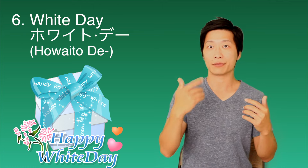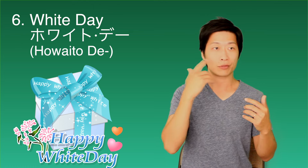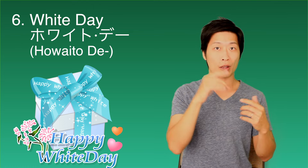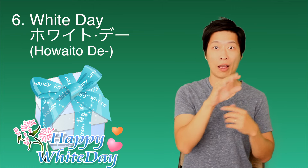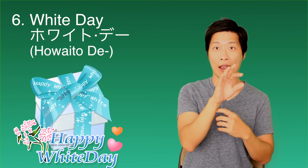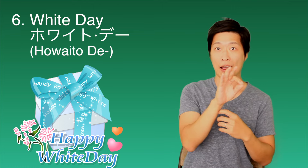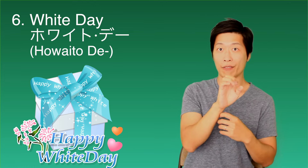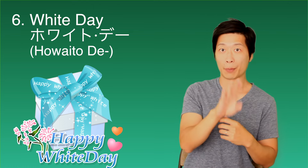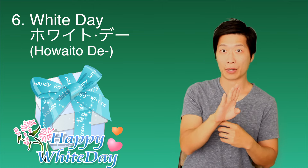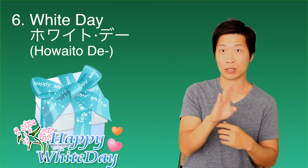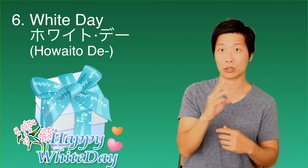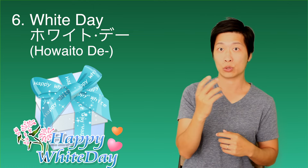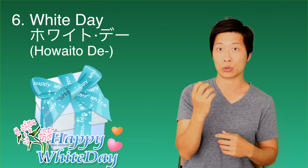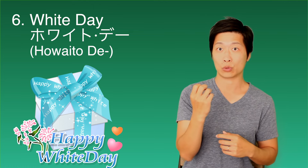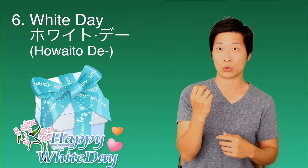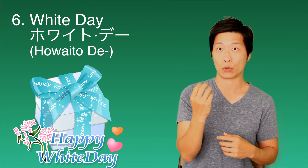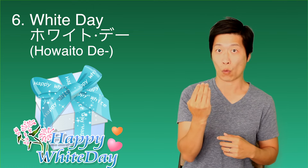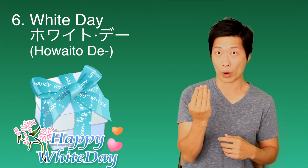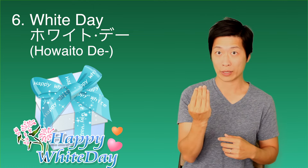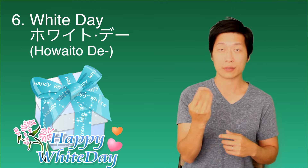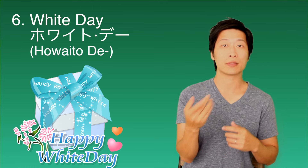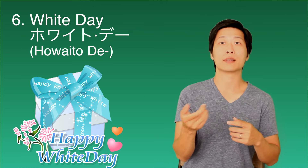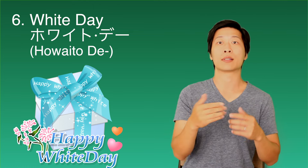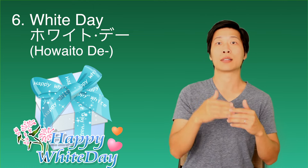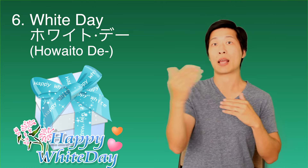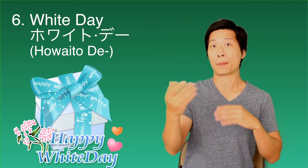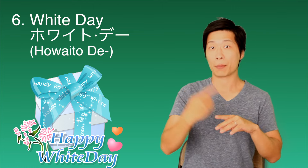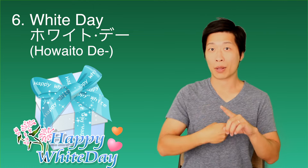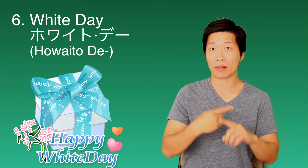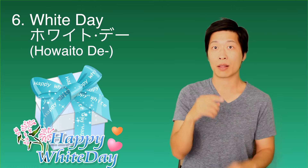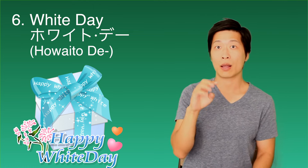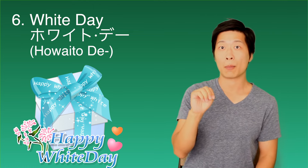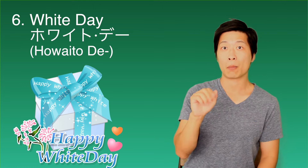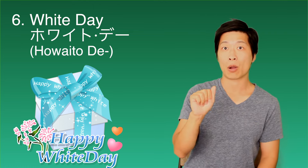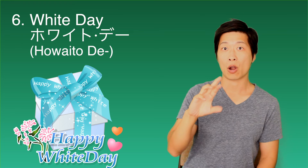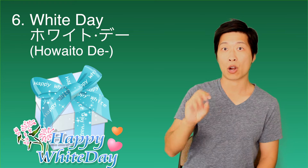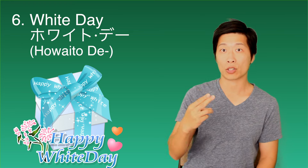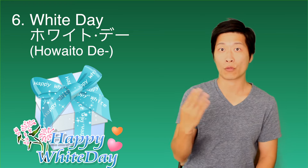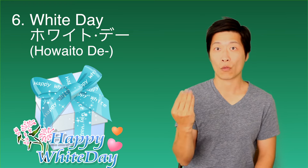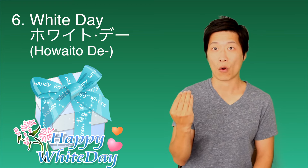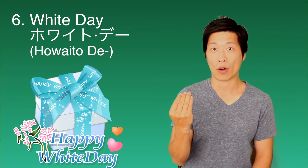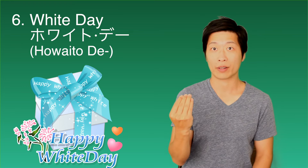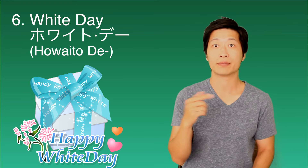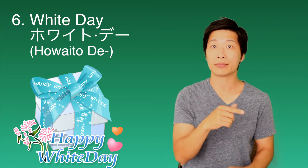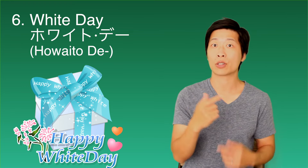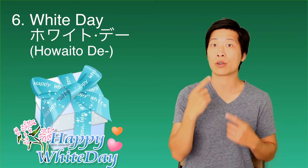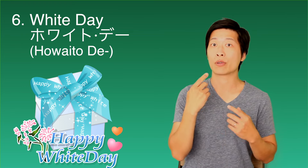called "White Day" on March 14. Again it's